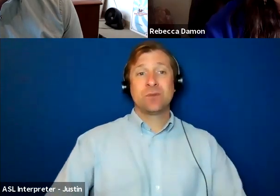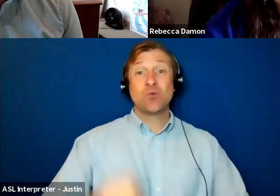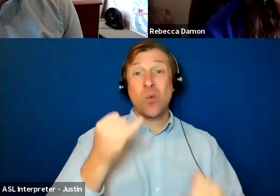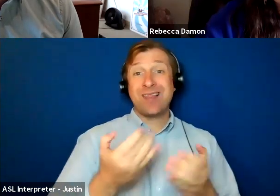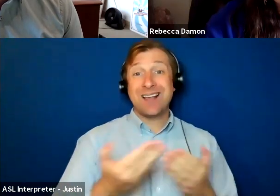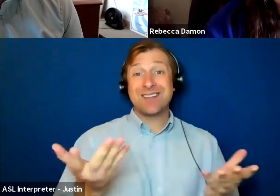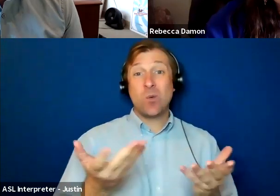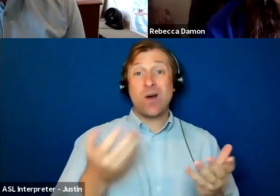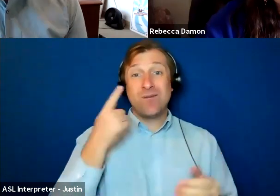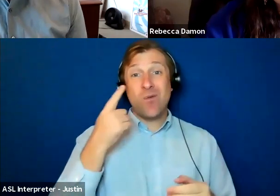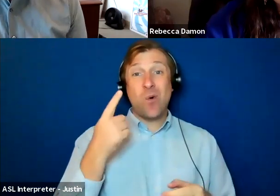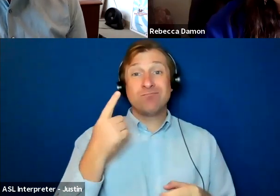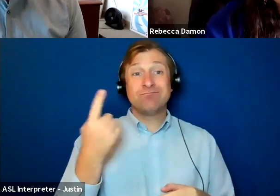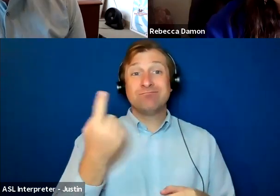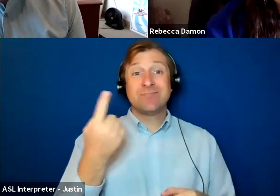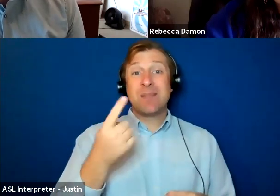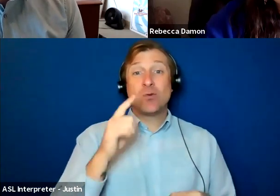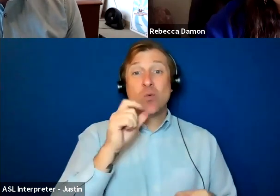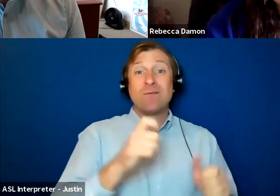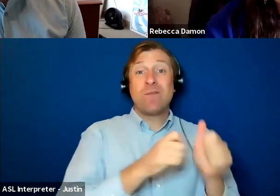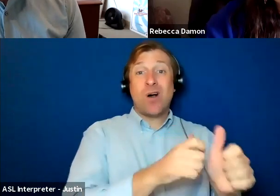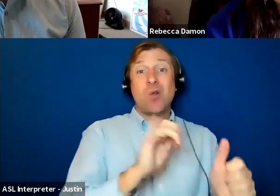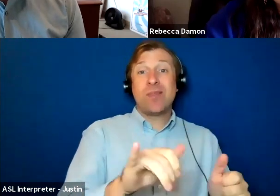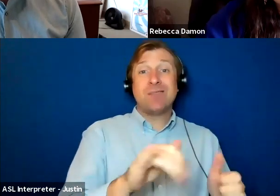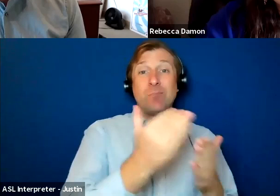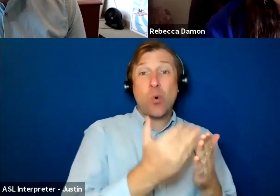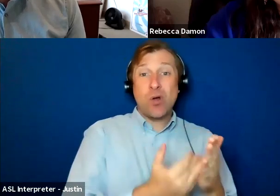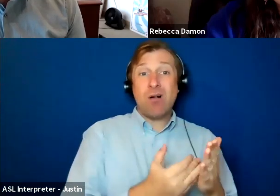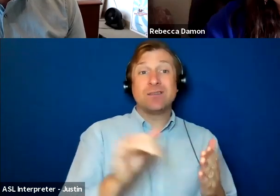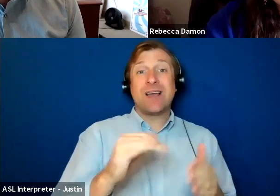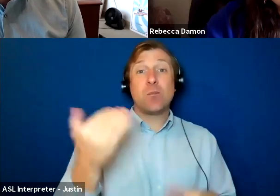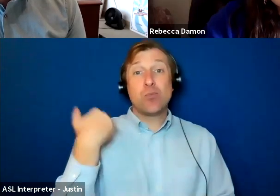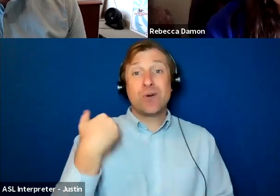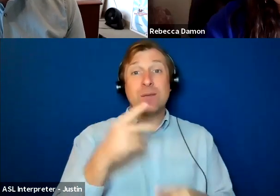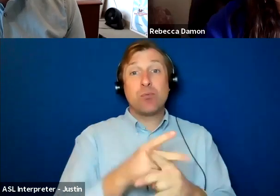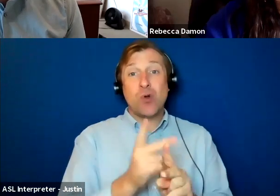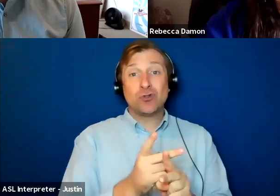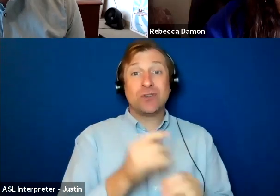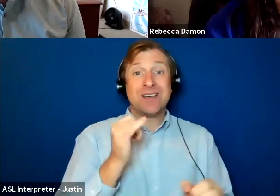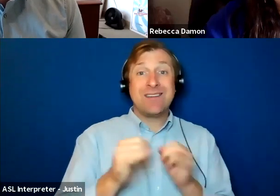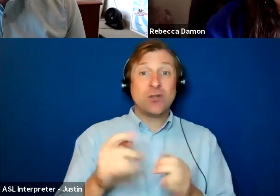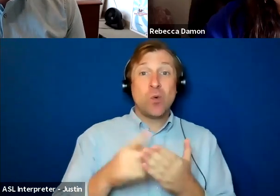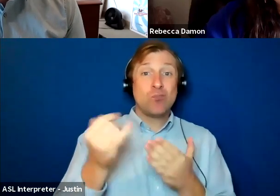for anything that's not subject to these detailed protocols where we've been doing pre-production, individual project-by-project meetings,